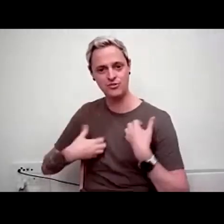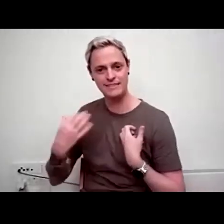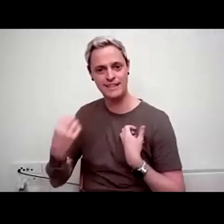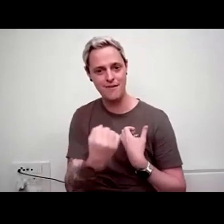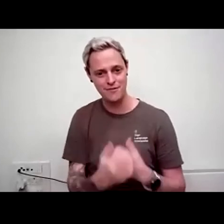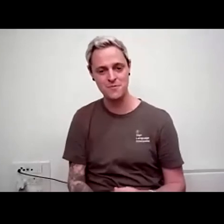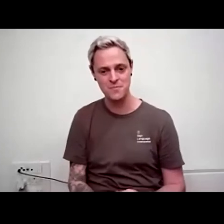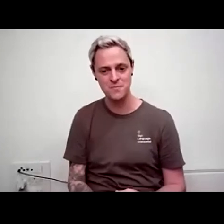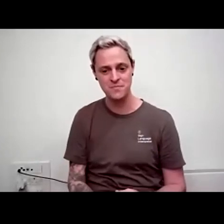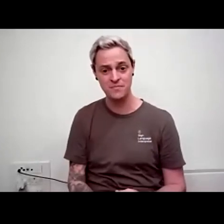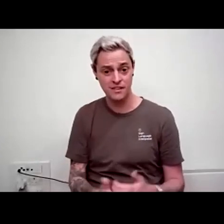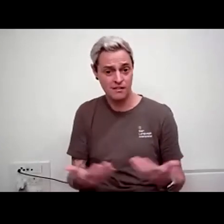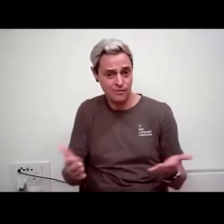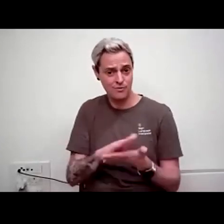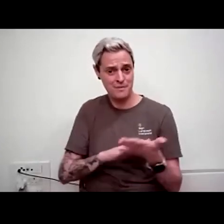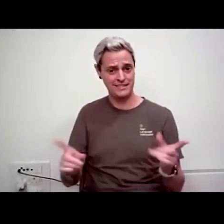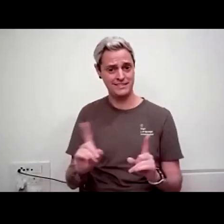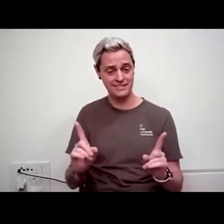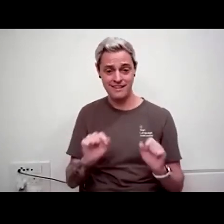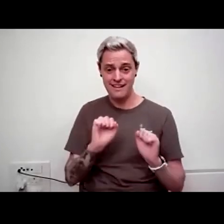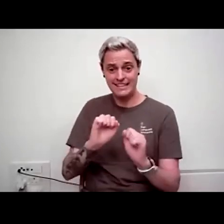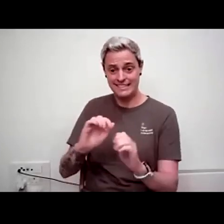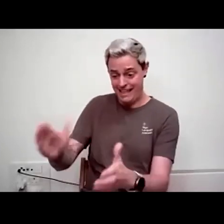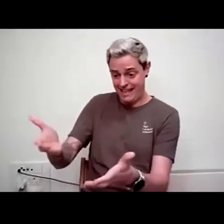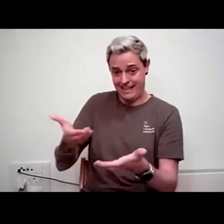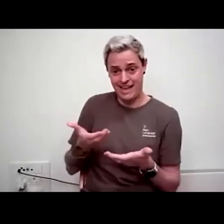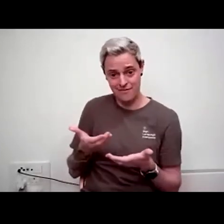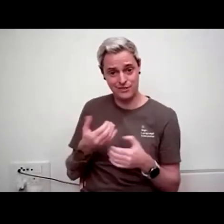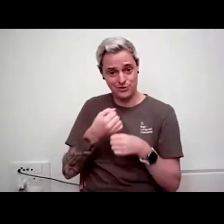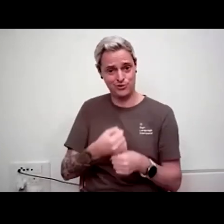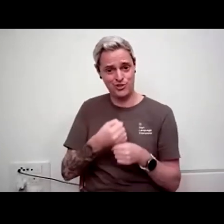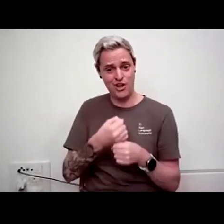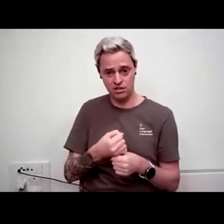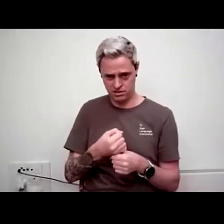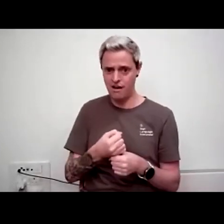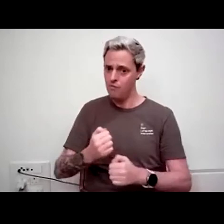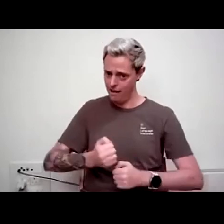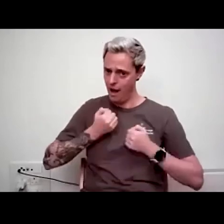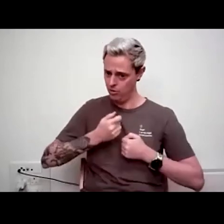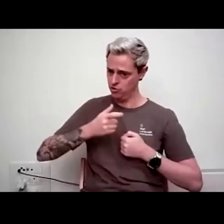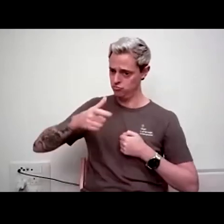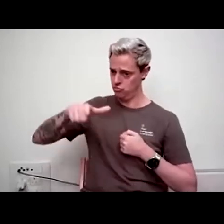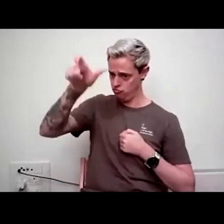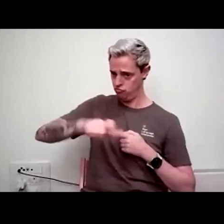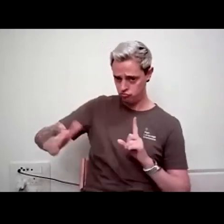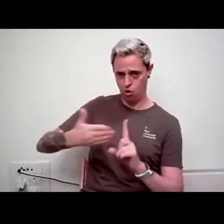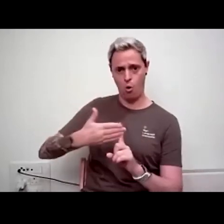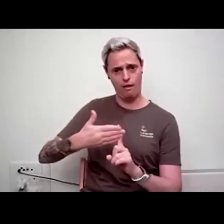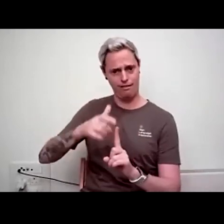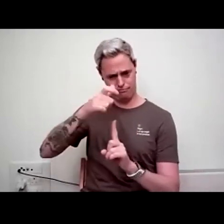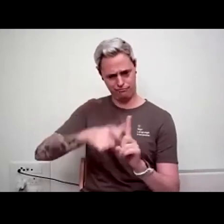Put more simply Philips’s gift to the Church, which has been formally recognised in a role as a member of the welcome team,